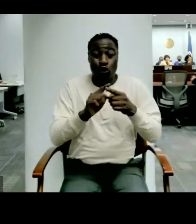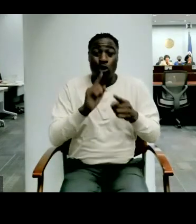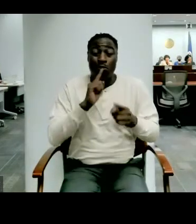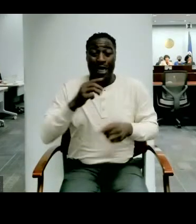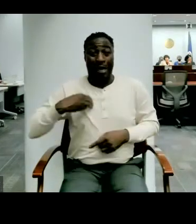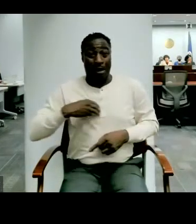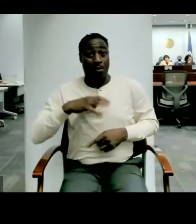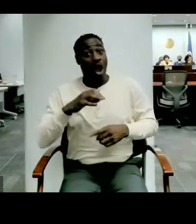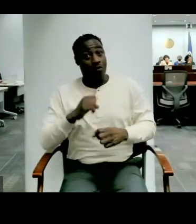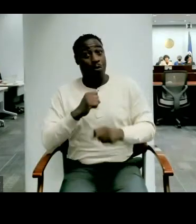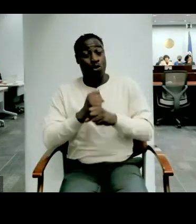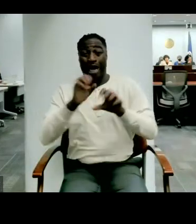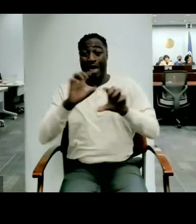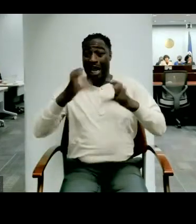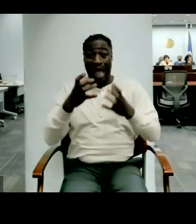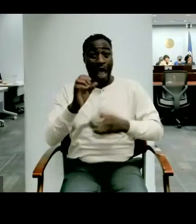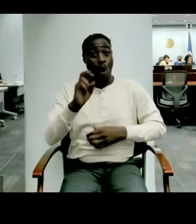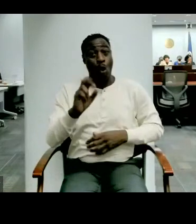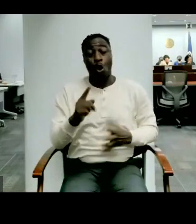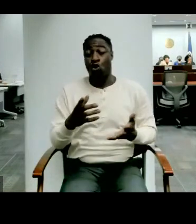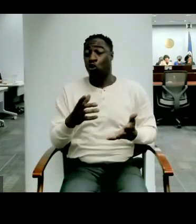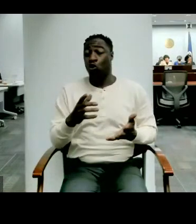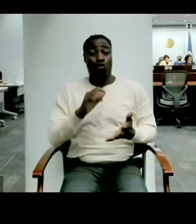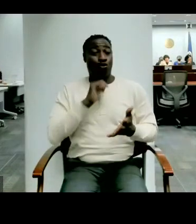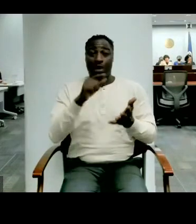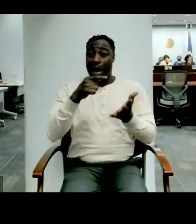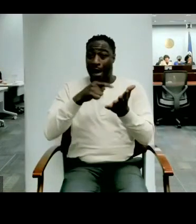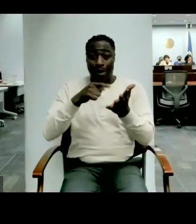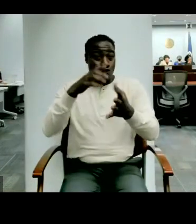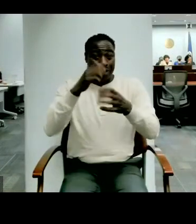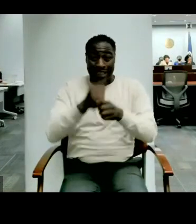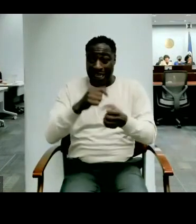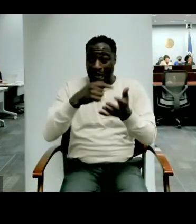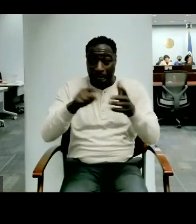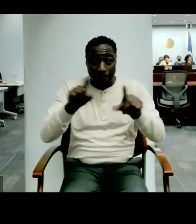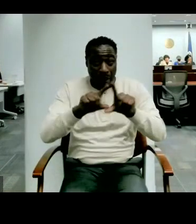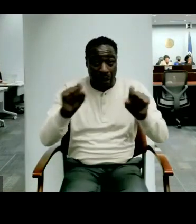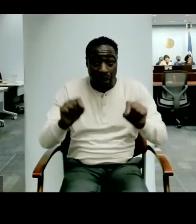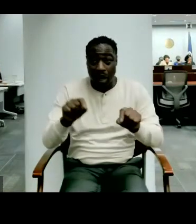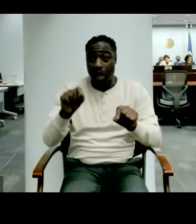a protected class or you haven't been paid wages or you are working in unsafe environment, right.